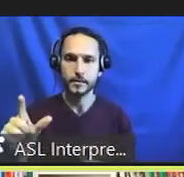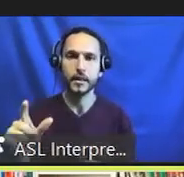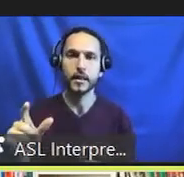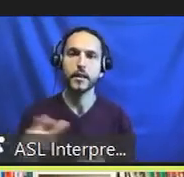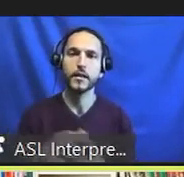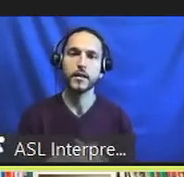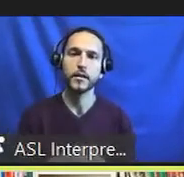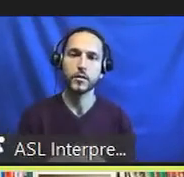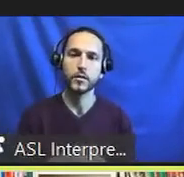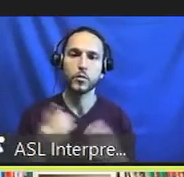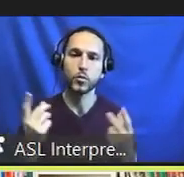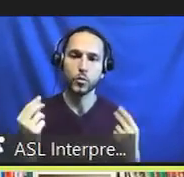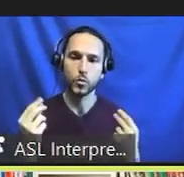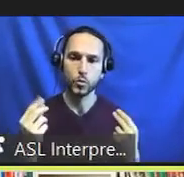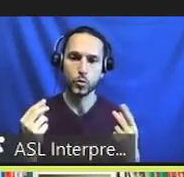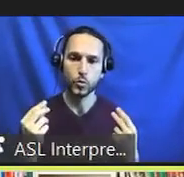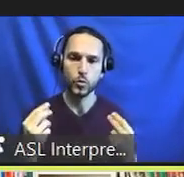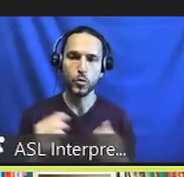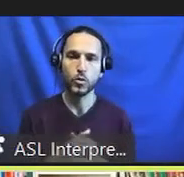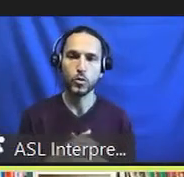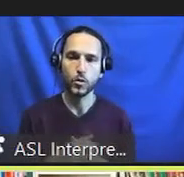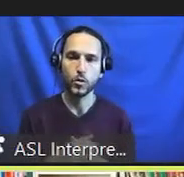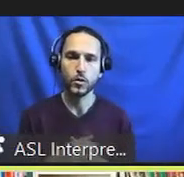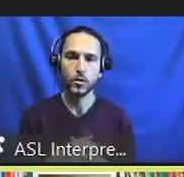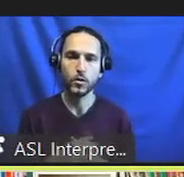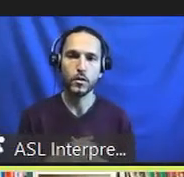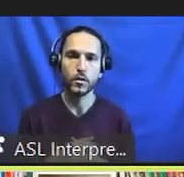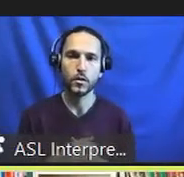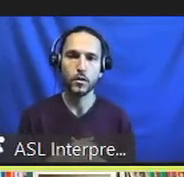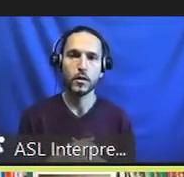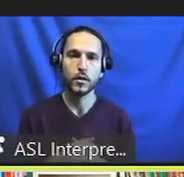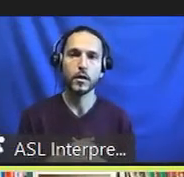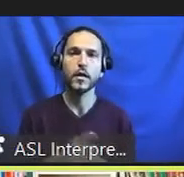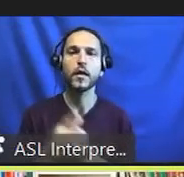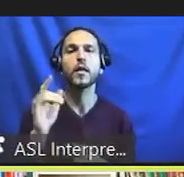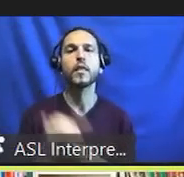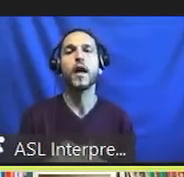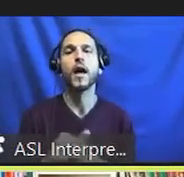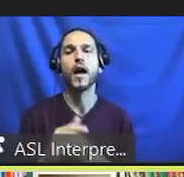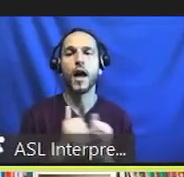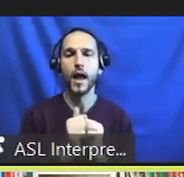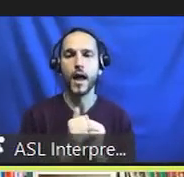So there would be-- one of the only solutions that I would foresee here,